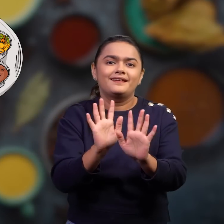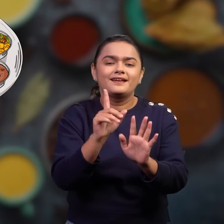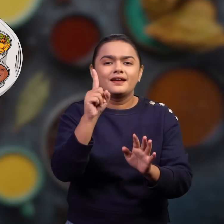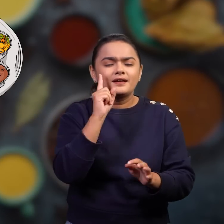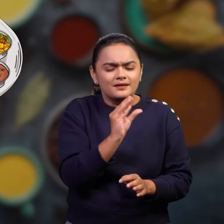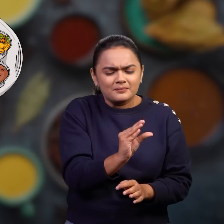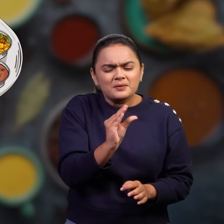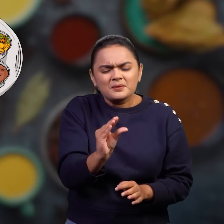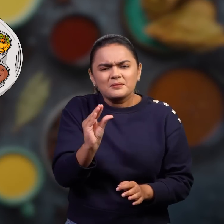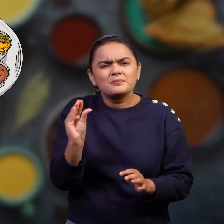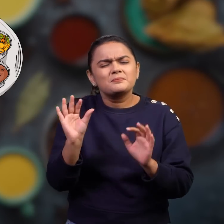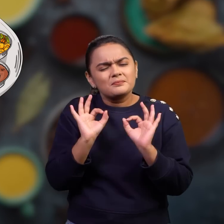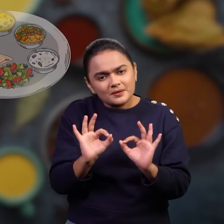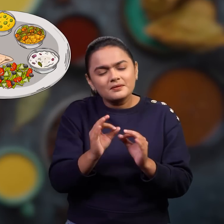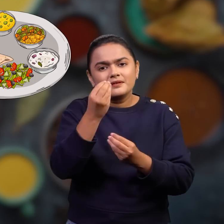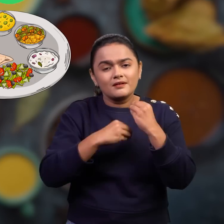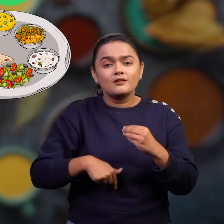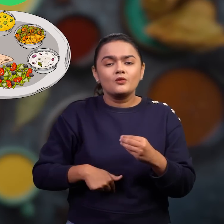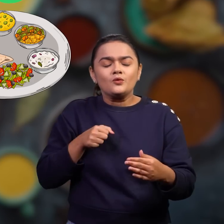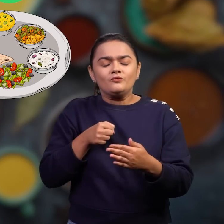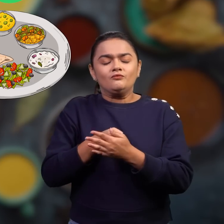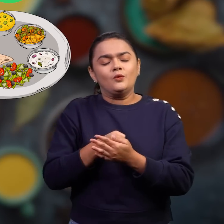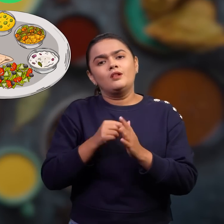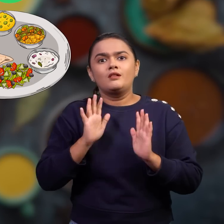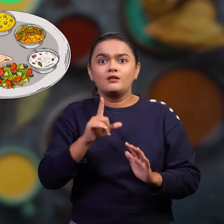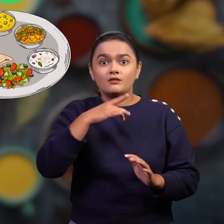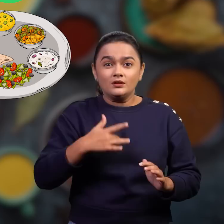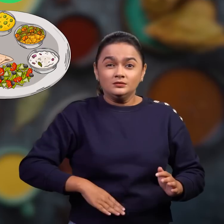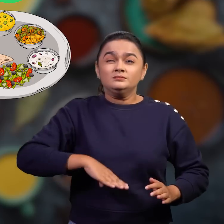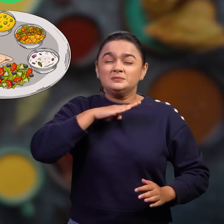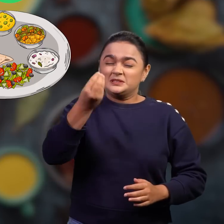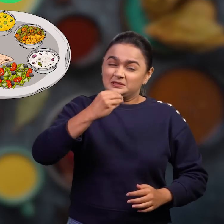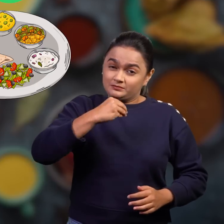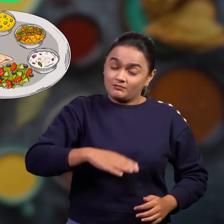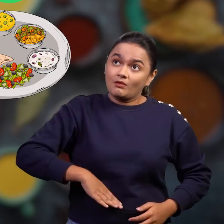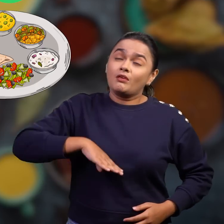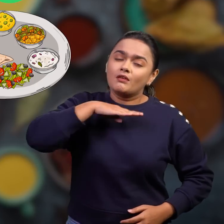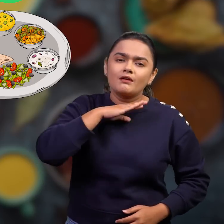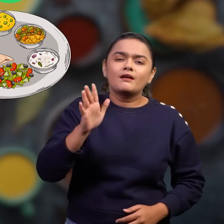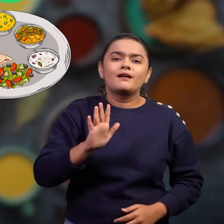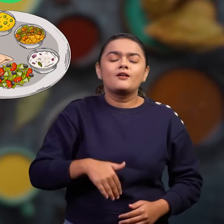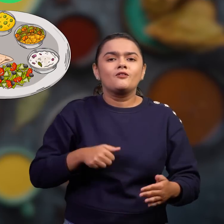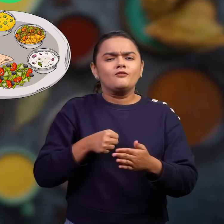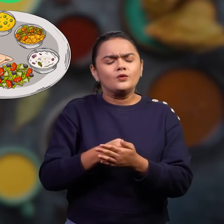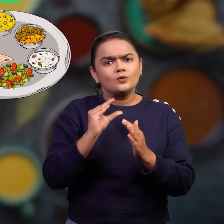It is not like that! You have to eat in moderation and small portions. Eat just enough to satisfy your hunger, not to overfill your stomach.